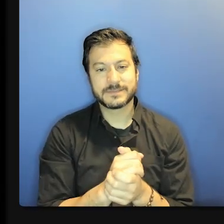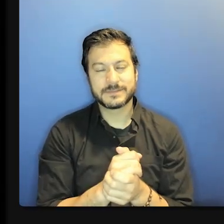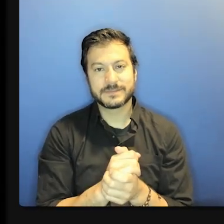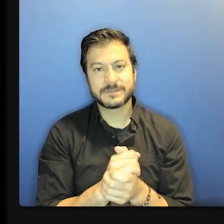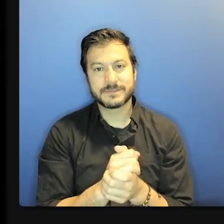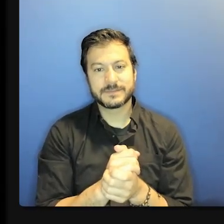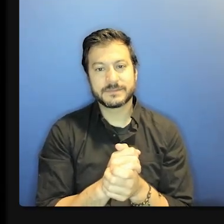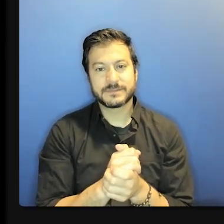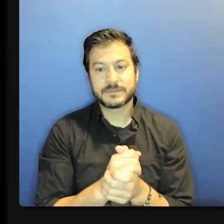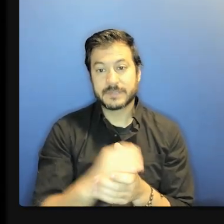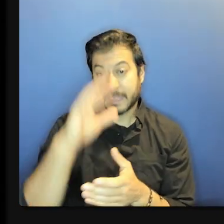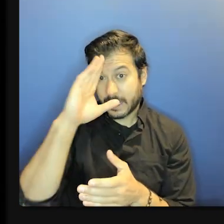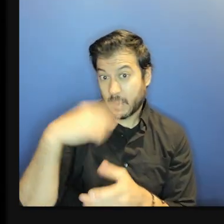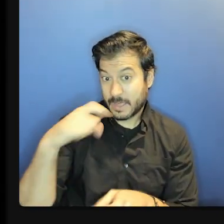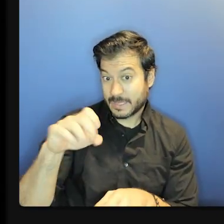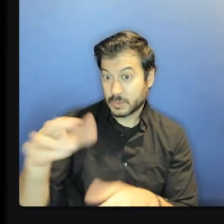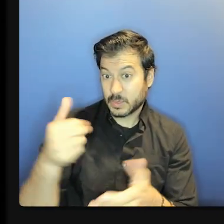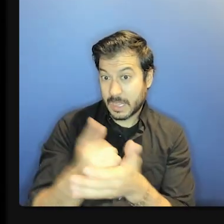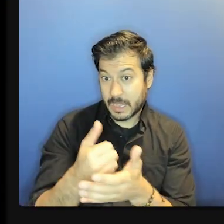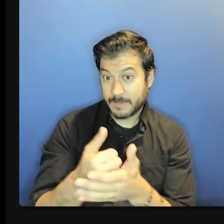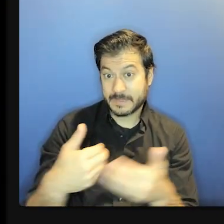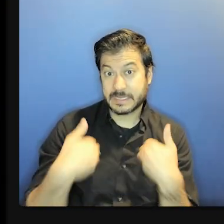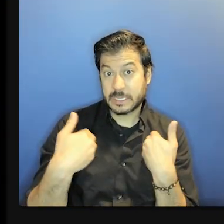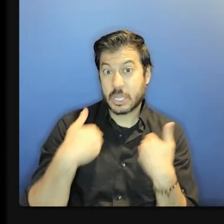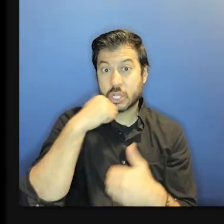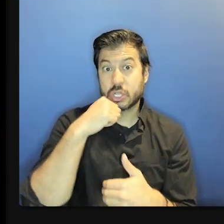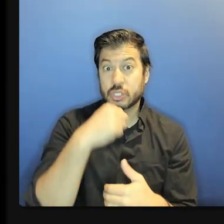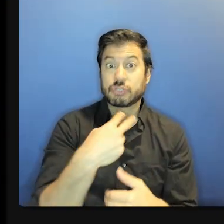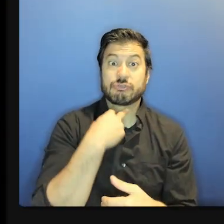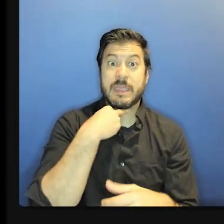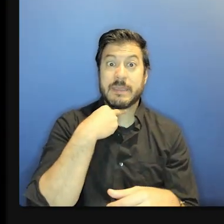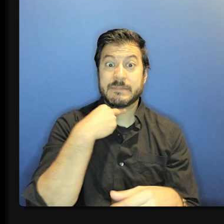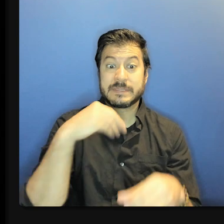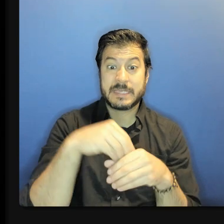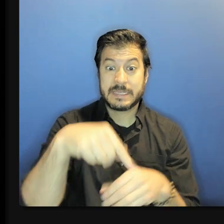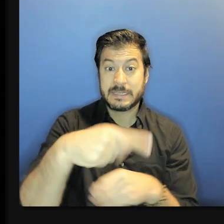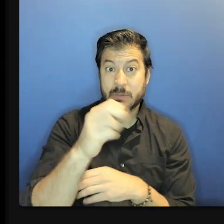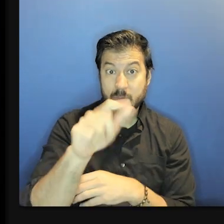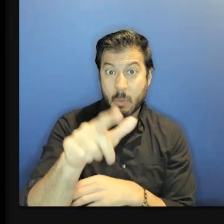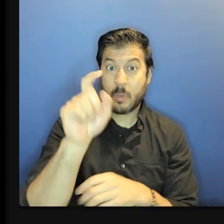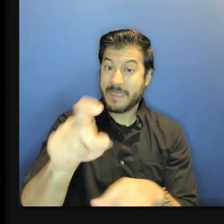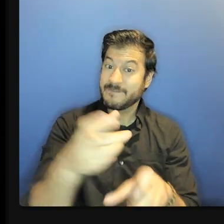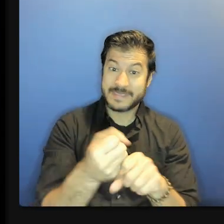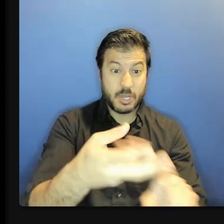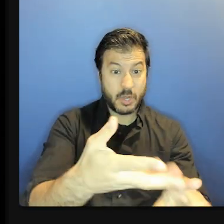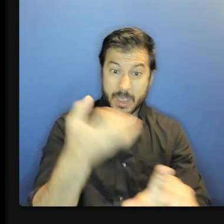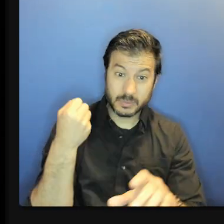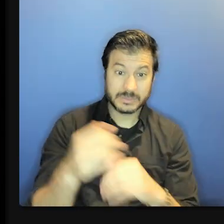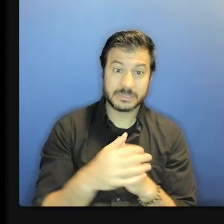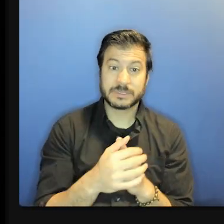Hello? I need your help! There's a young girl trapped inside this portal and you have to get her out.